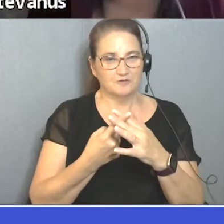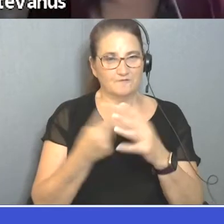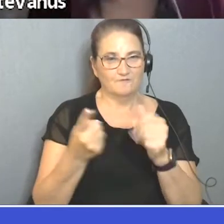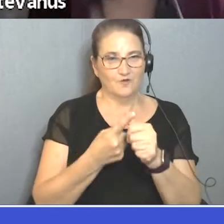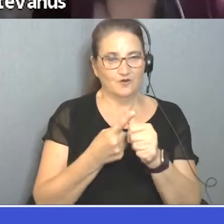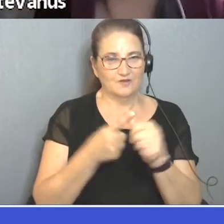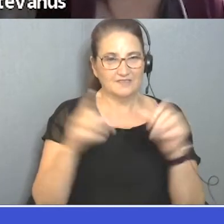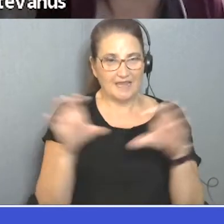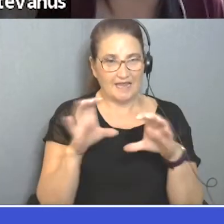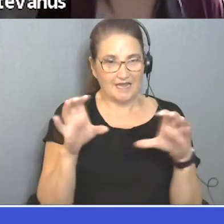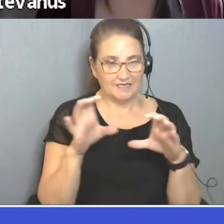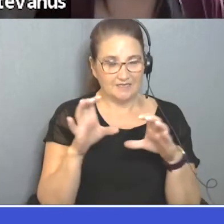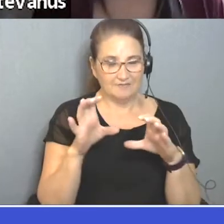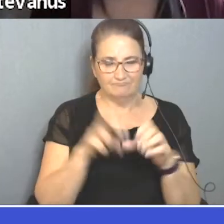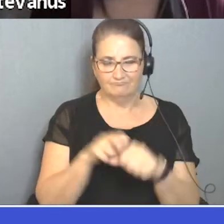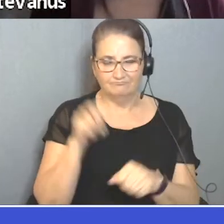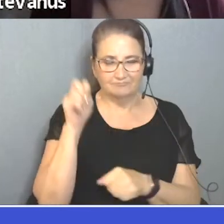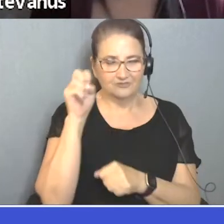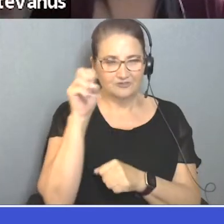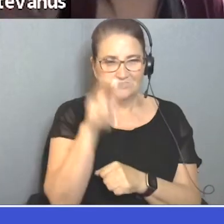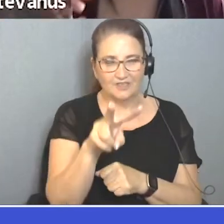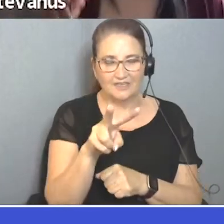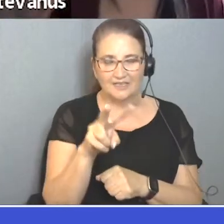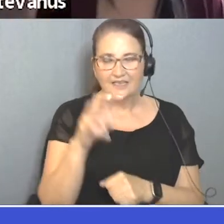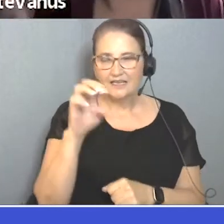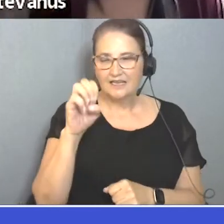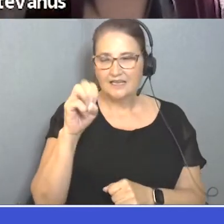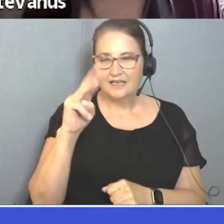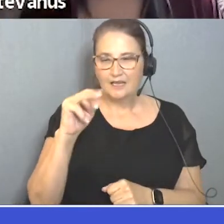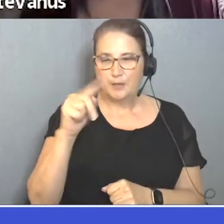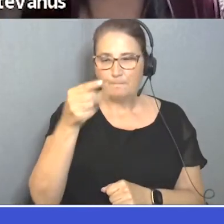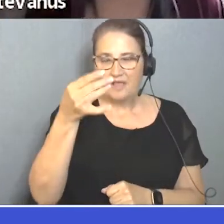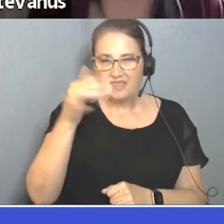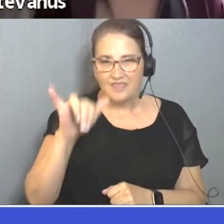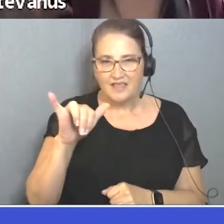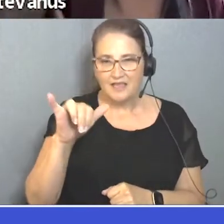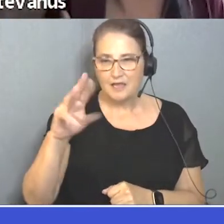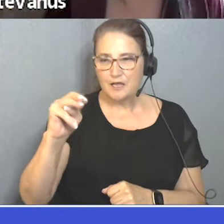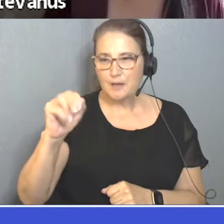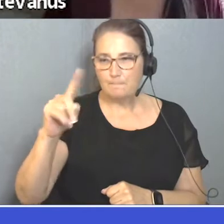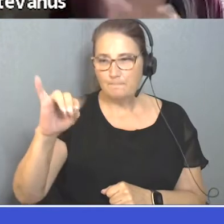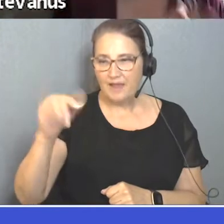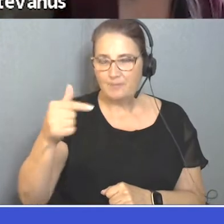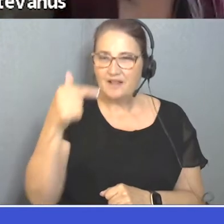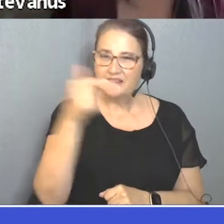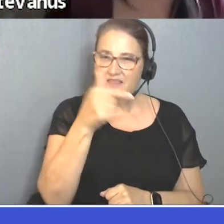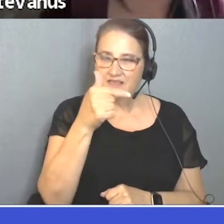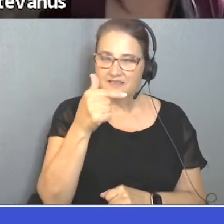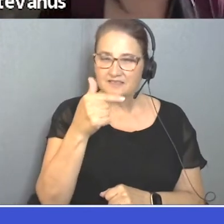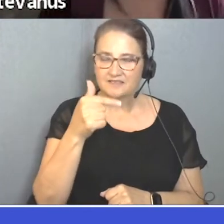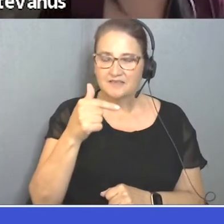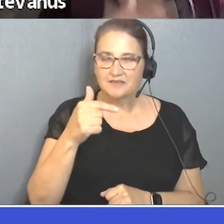So the first activity we're going to jump right into is called empathy mapping. This is a discovery tool that's often